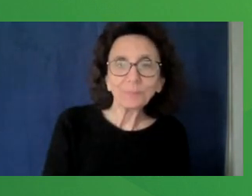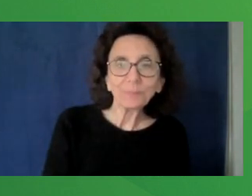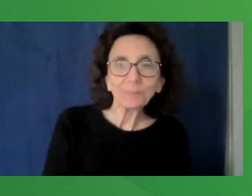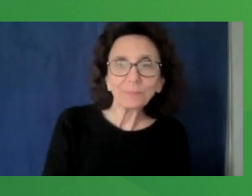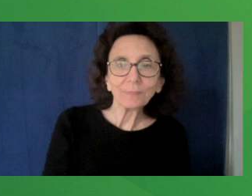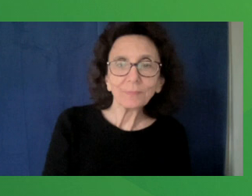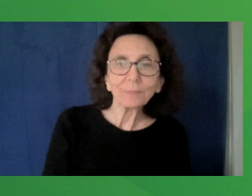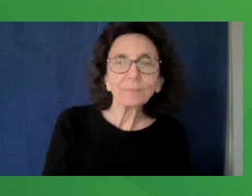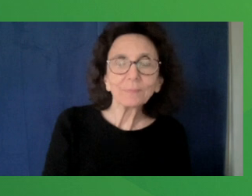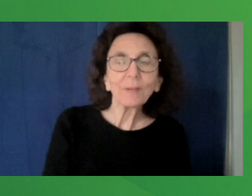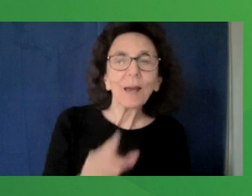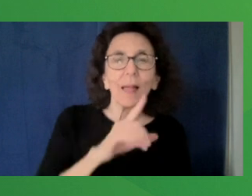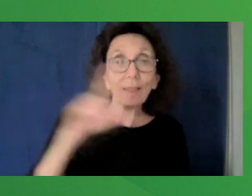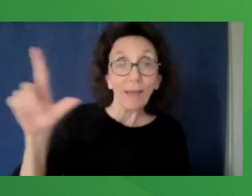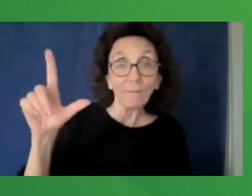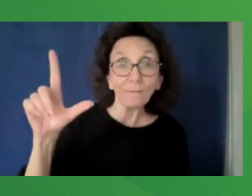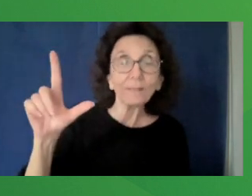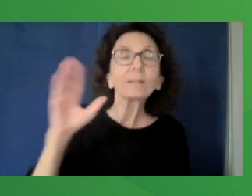On the left, we have our world. SPEAKER: